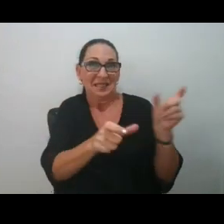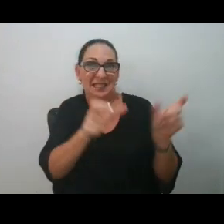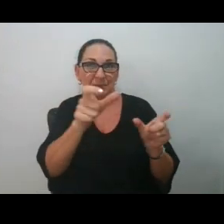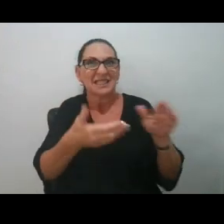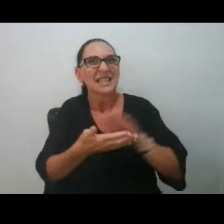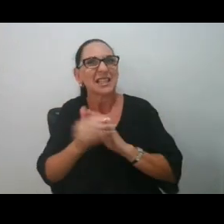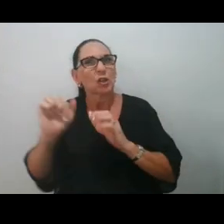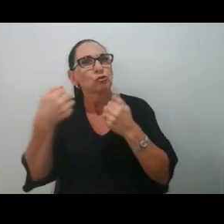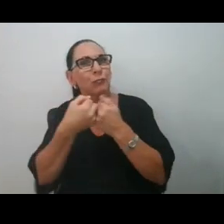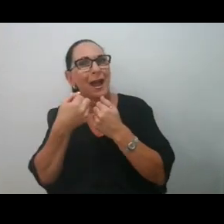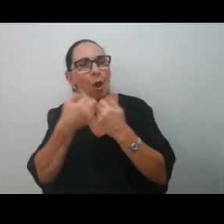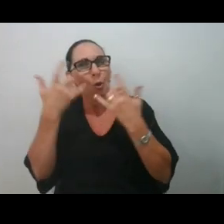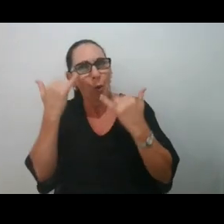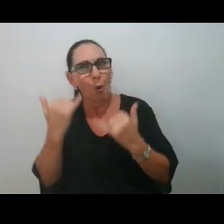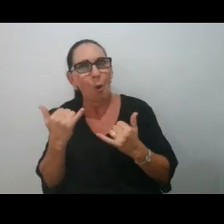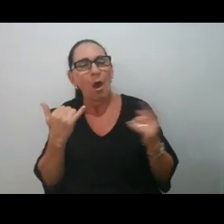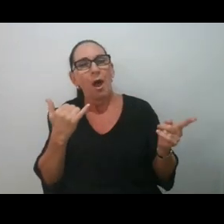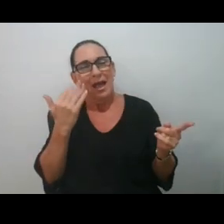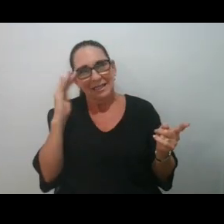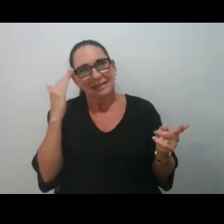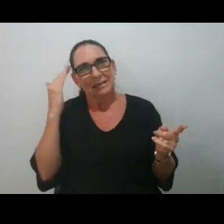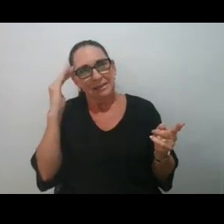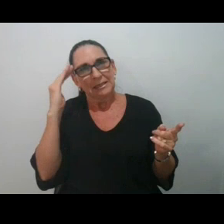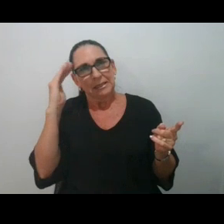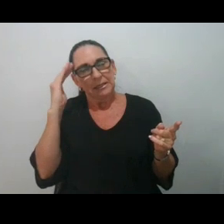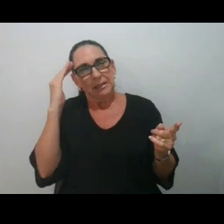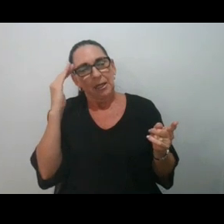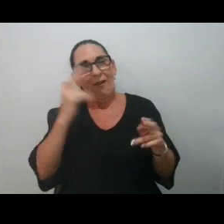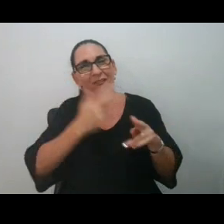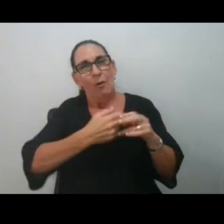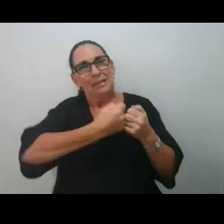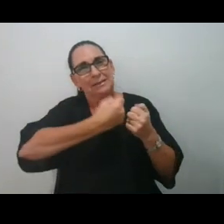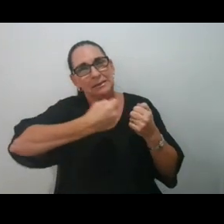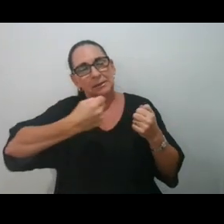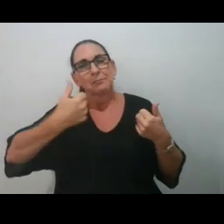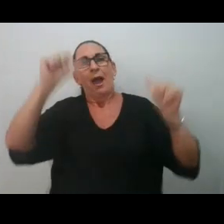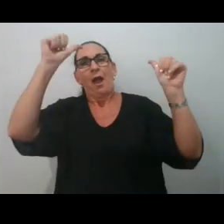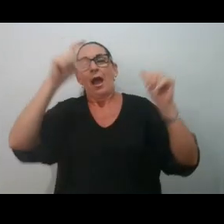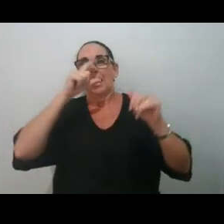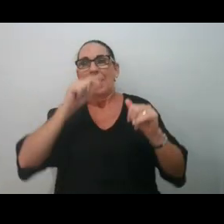of months to be able to get into a routine and understand all the support that they have and